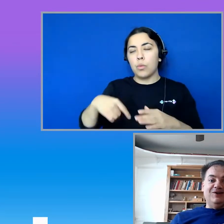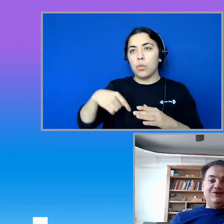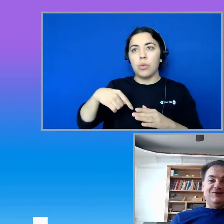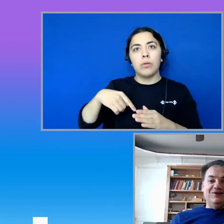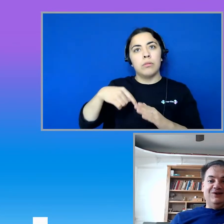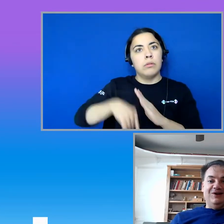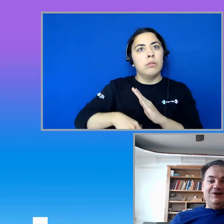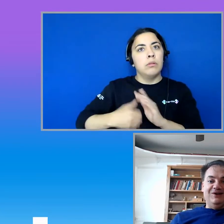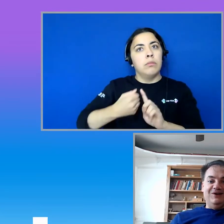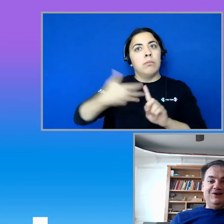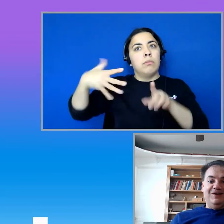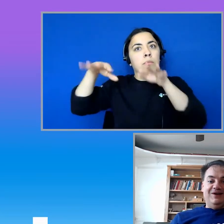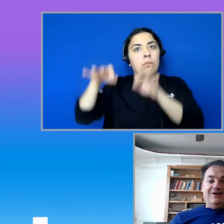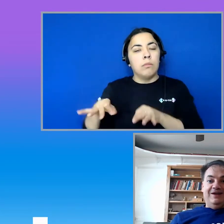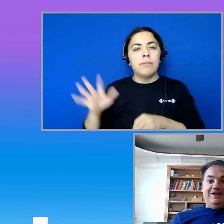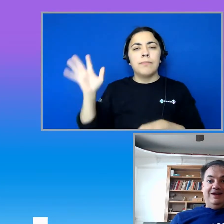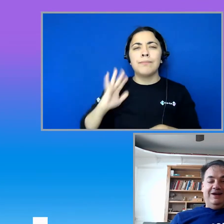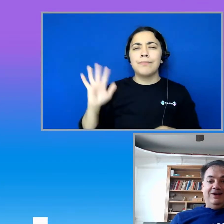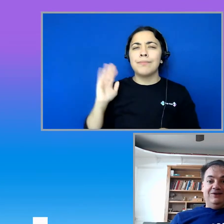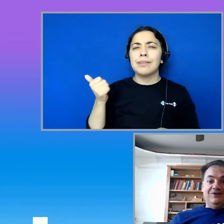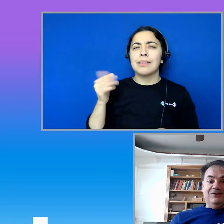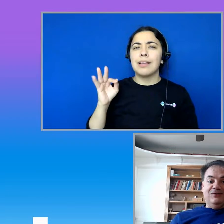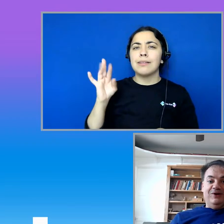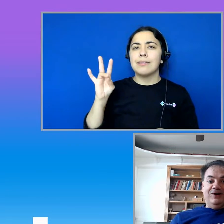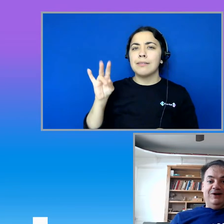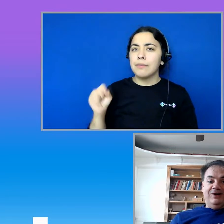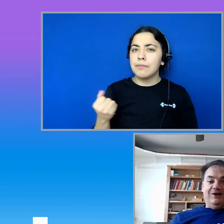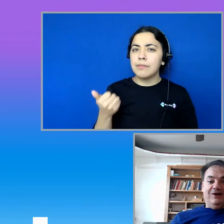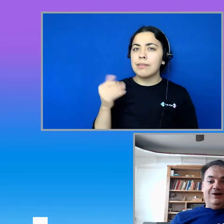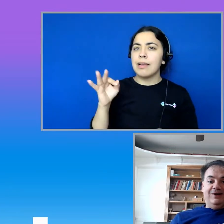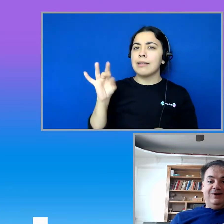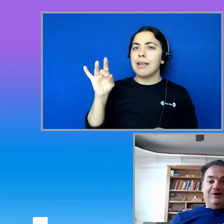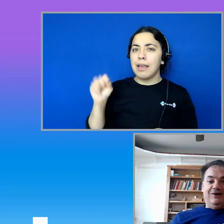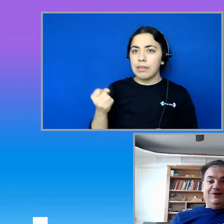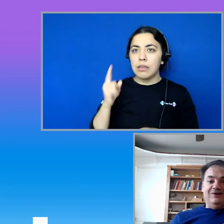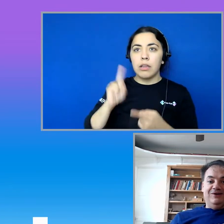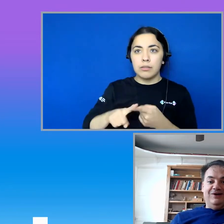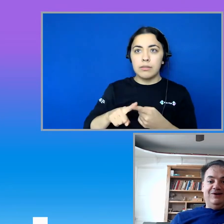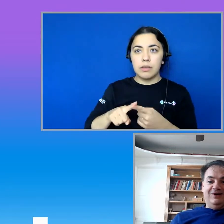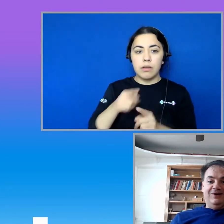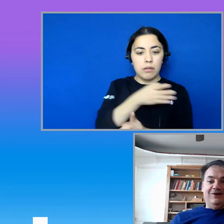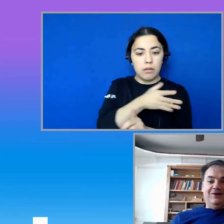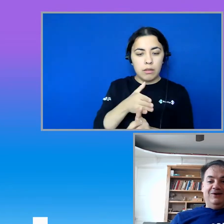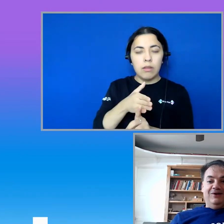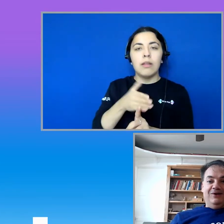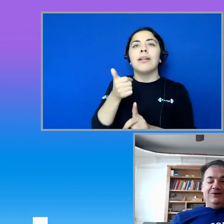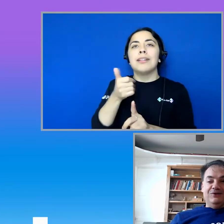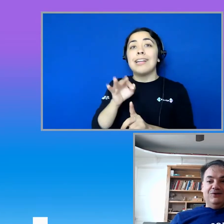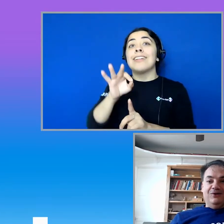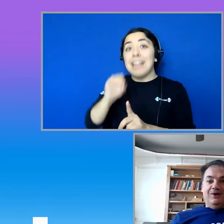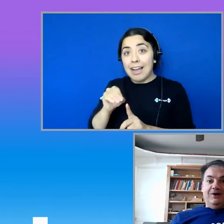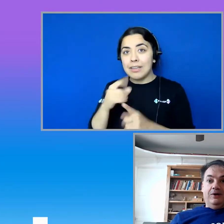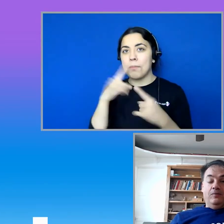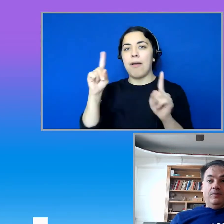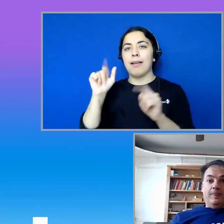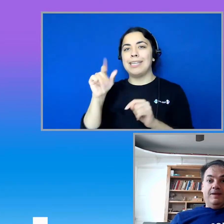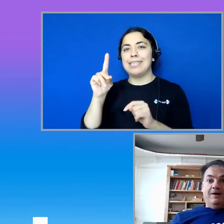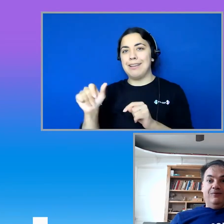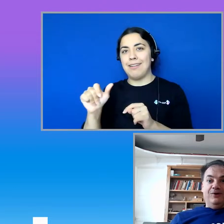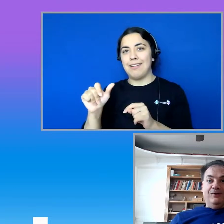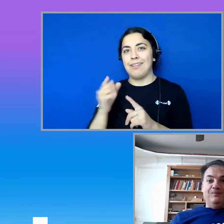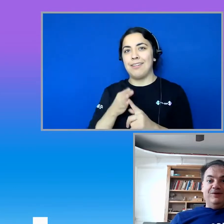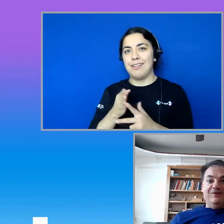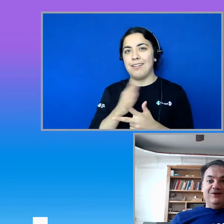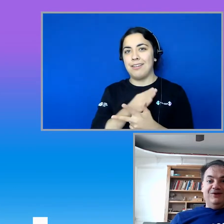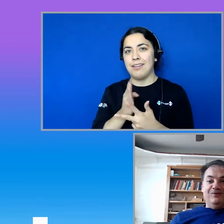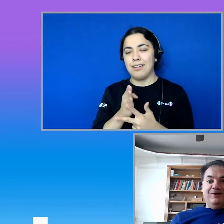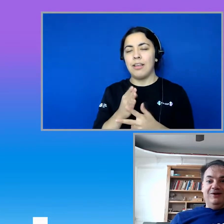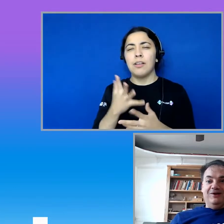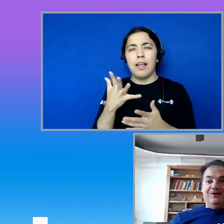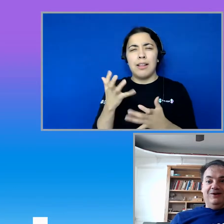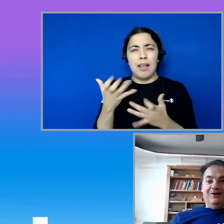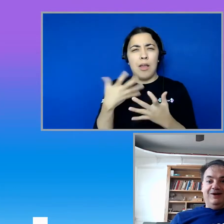know, the 1970s and 1980s until